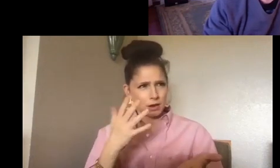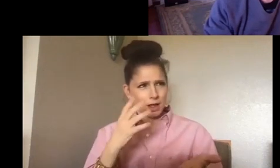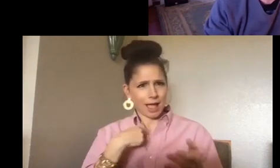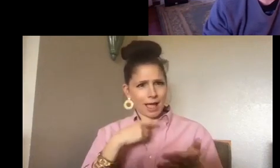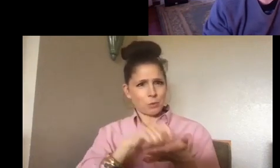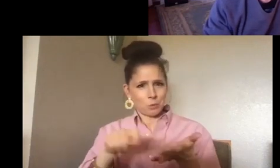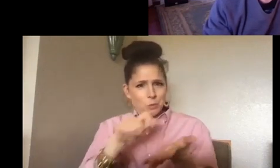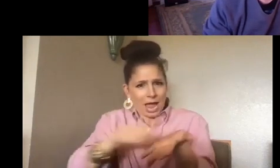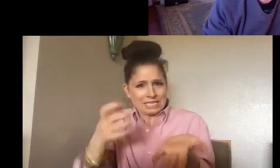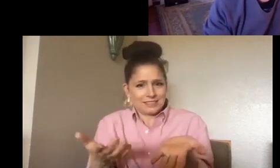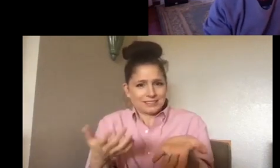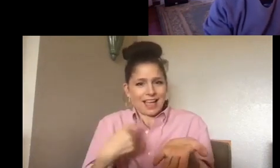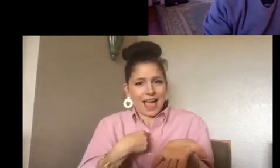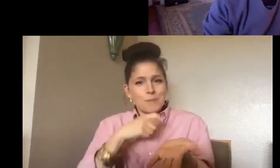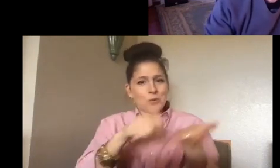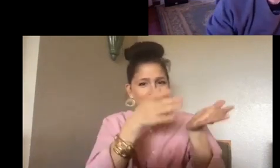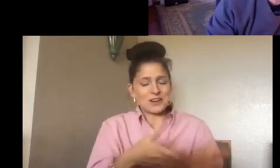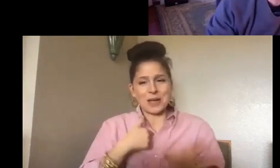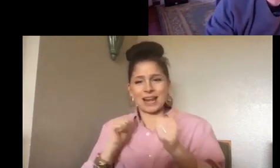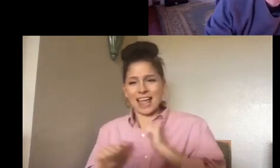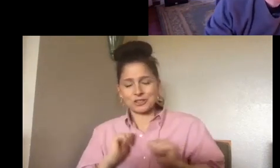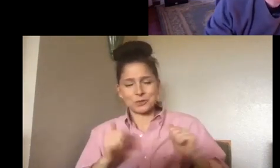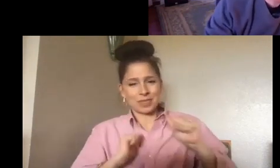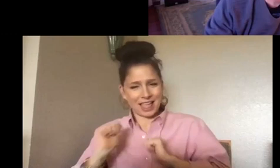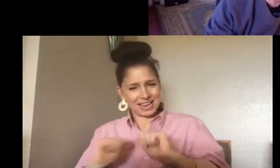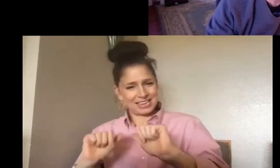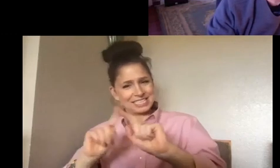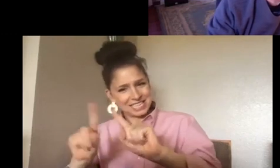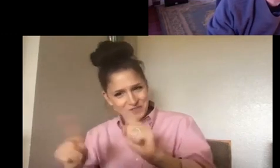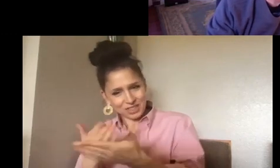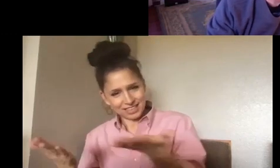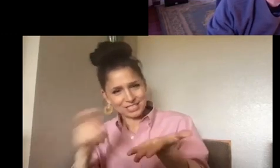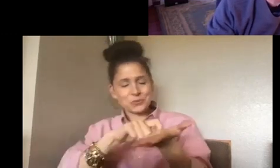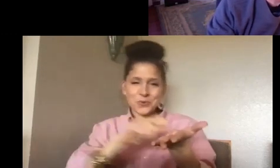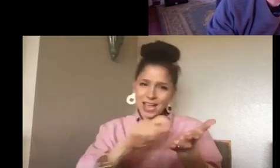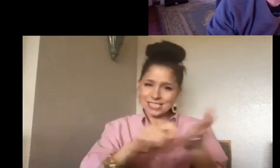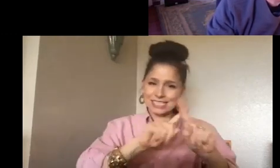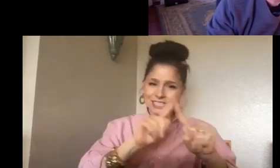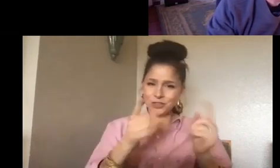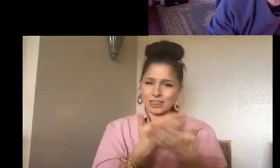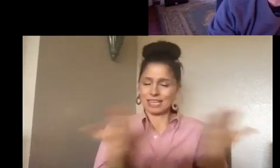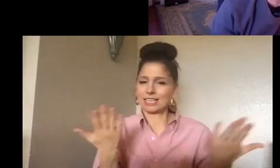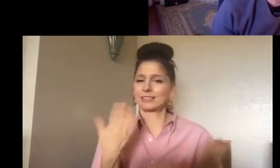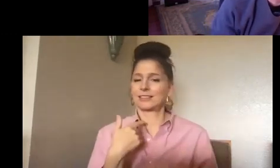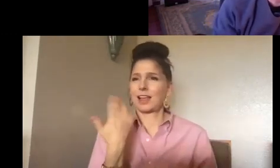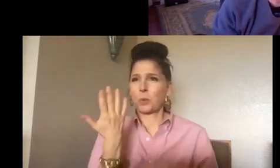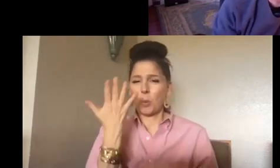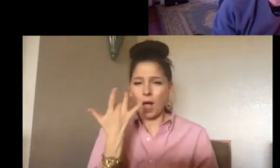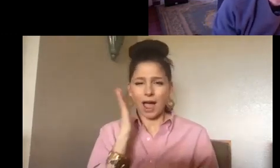to write a comedy for me, you can write that." But a writer, I mean a actor does different things, a writer can write different things.